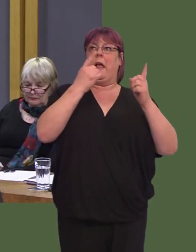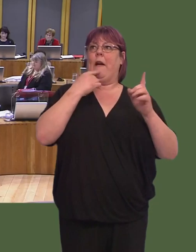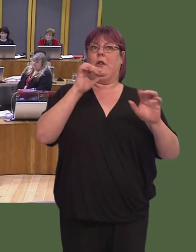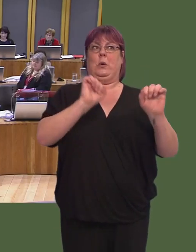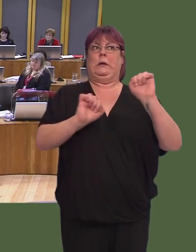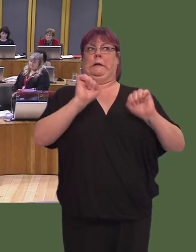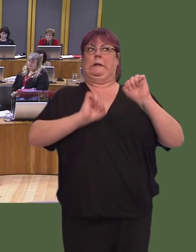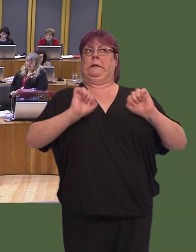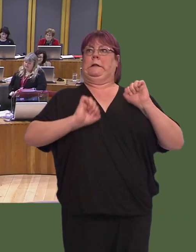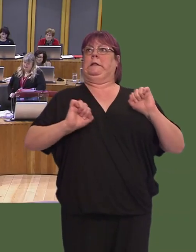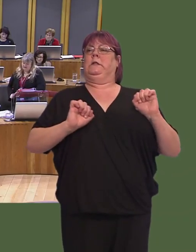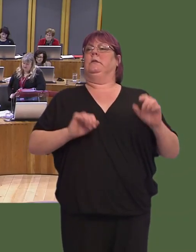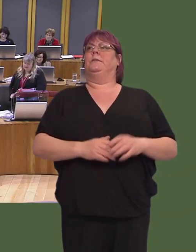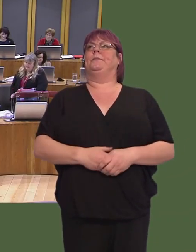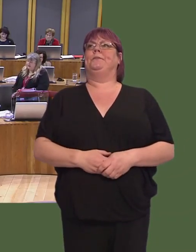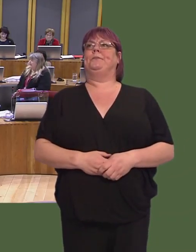Julie James AM: No, I disagree entirely.